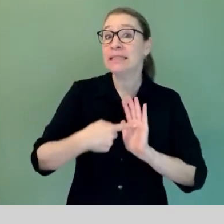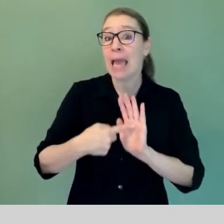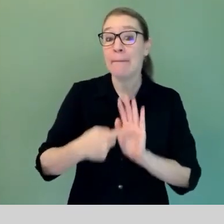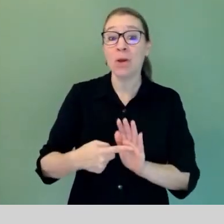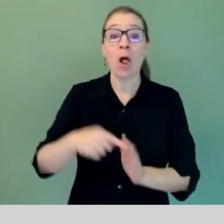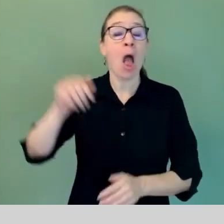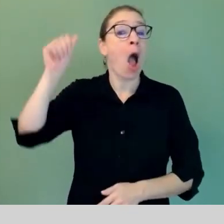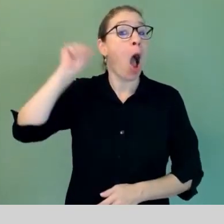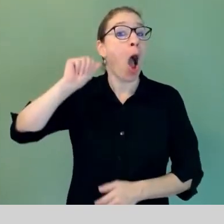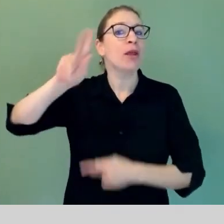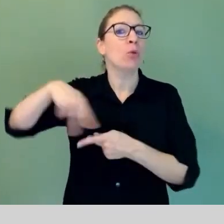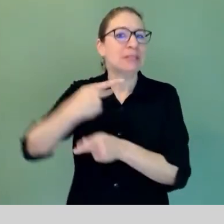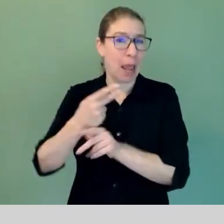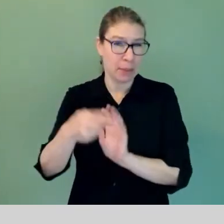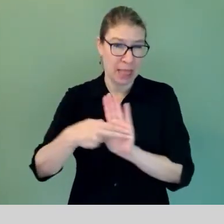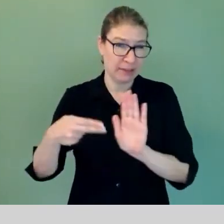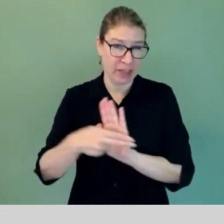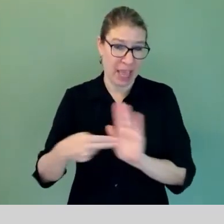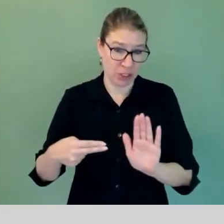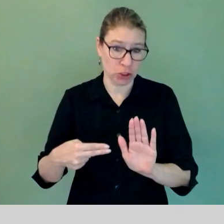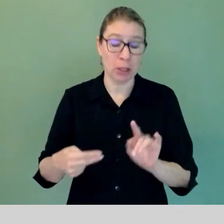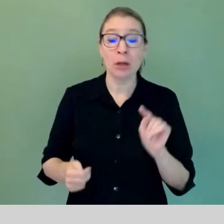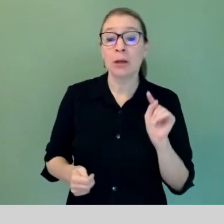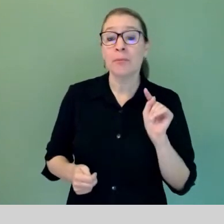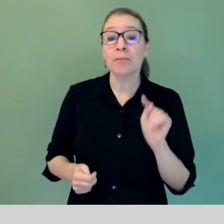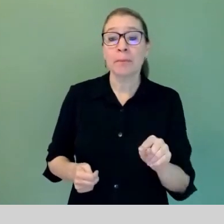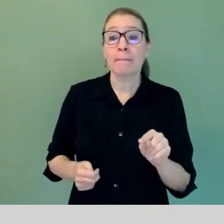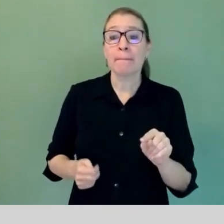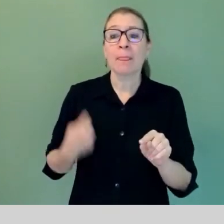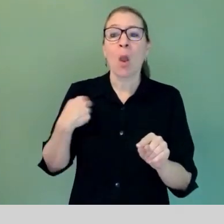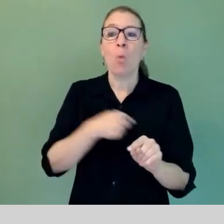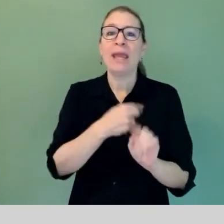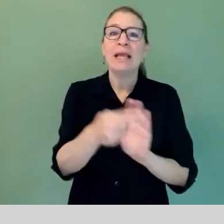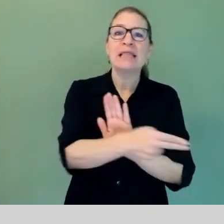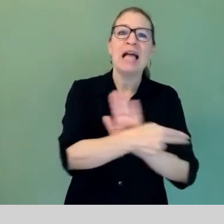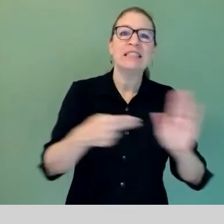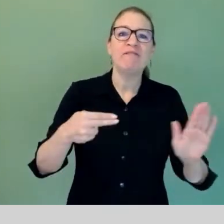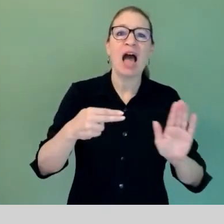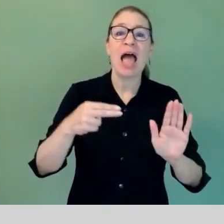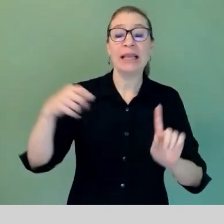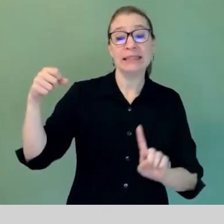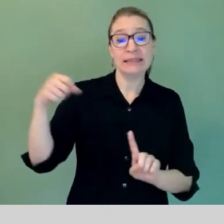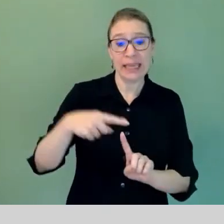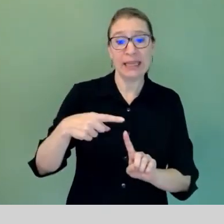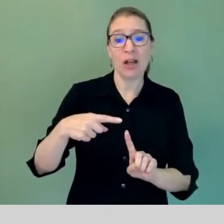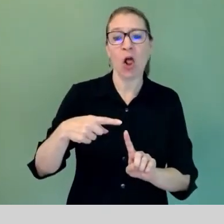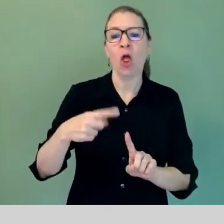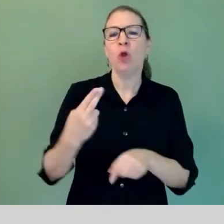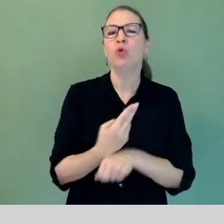So the first example we look at would be audio type classification. And in this we'll be classifying the signal